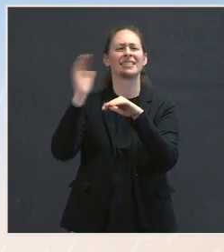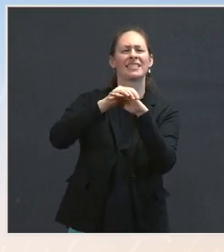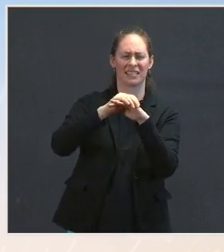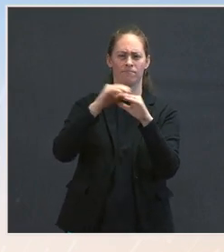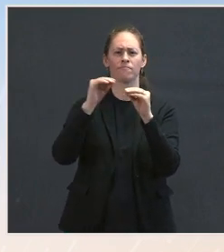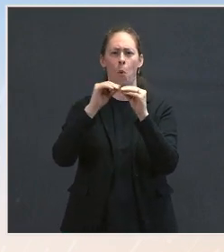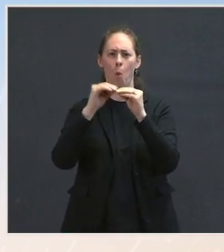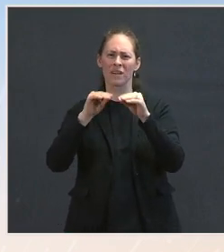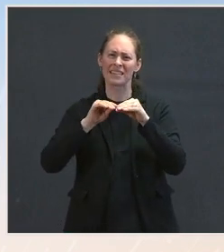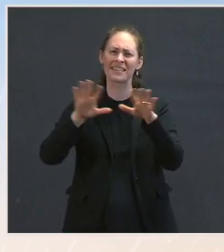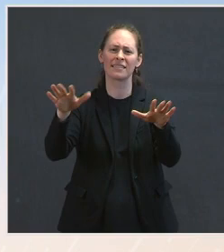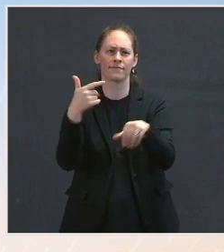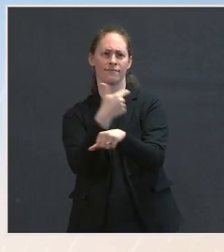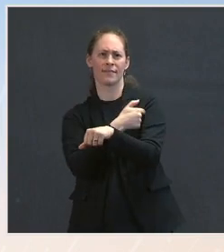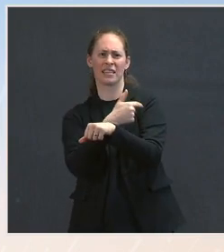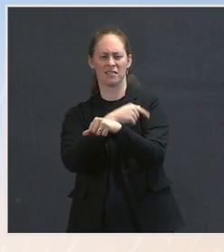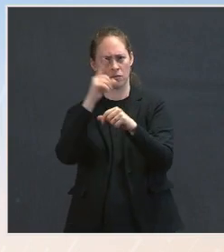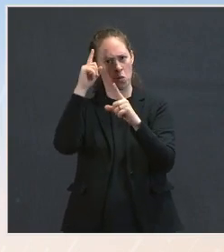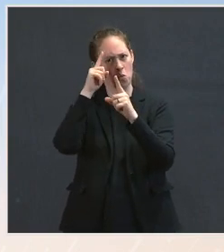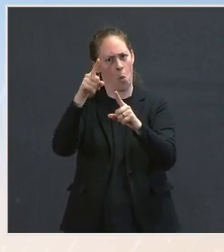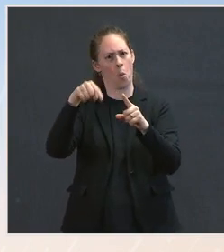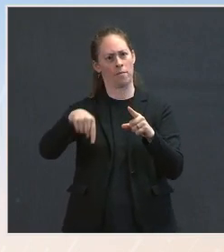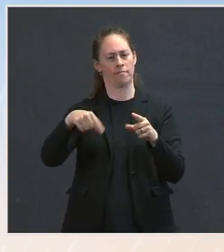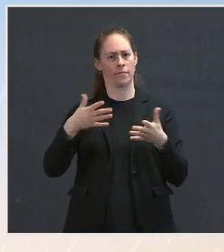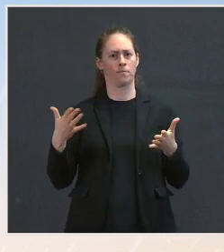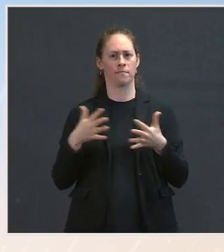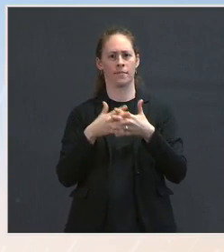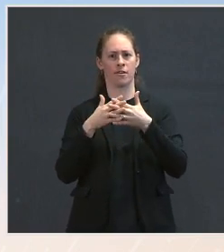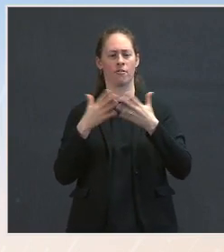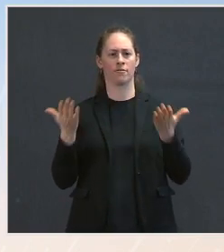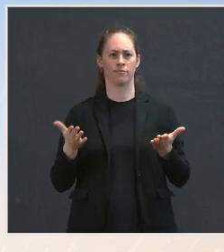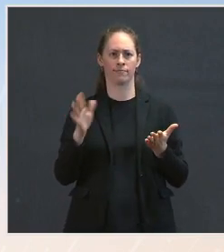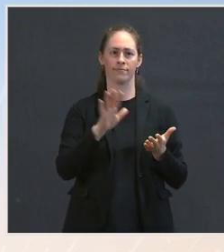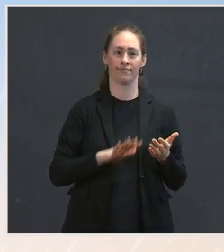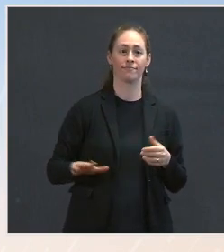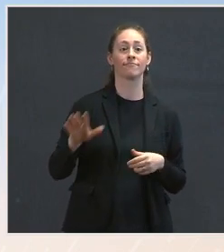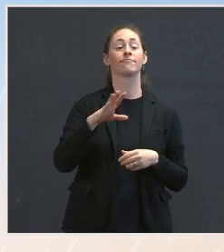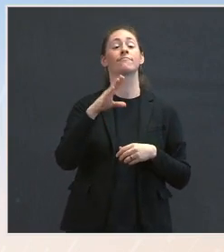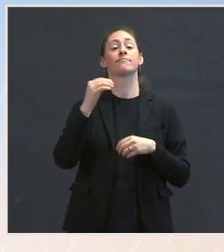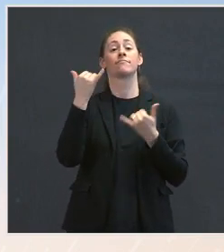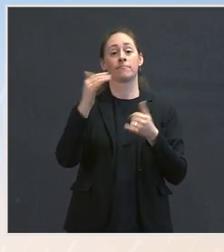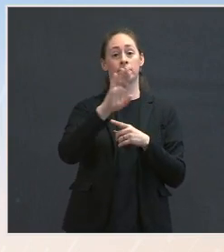The Biden-Harris administration is committed to ensuring Americans have access to vaccine in their own communities,